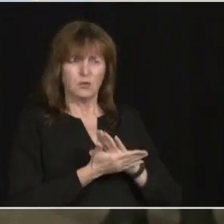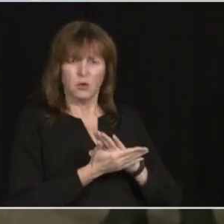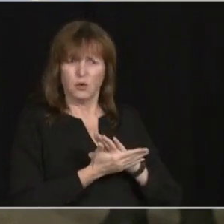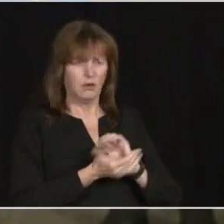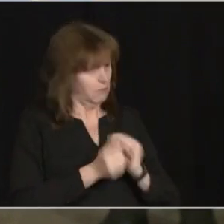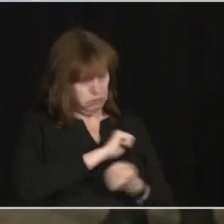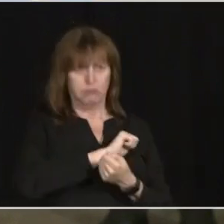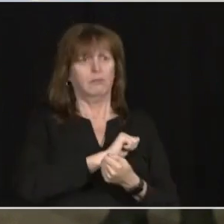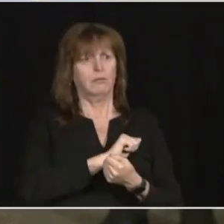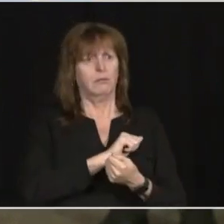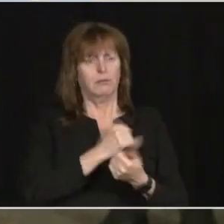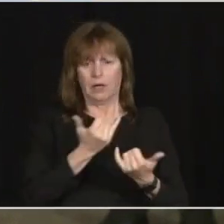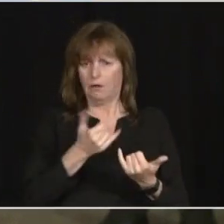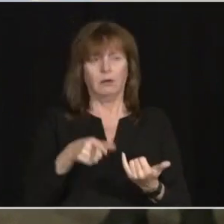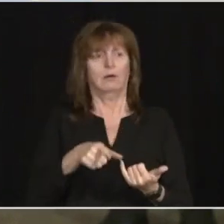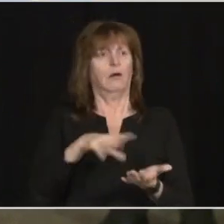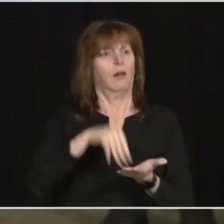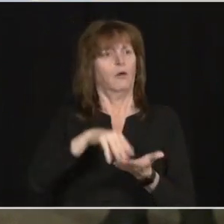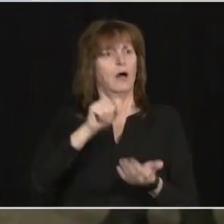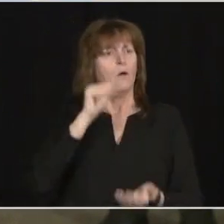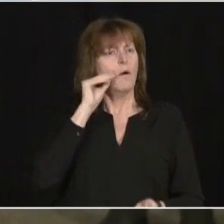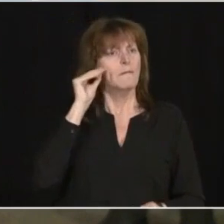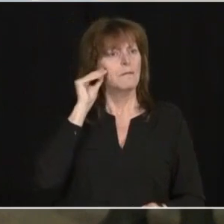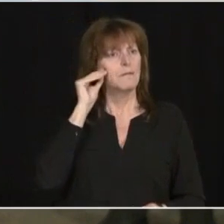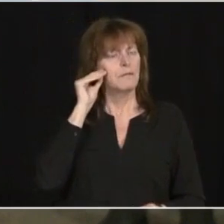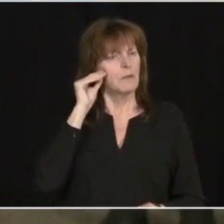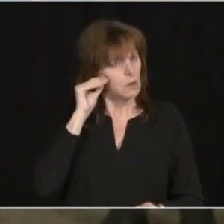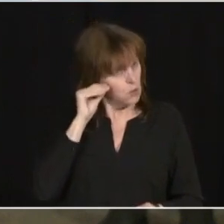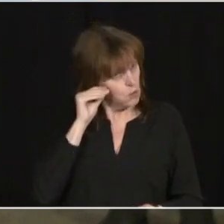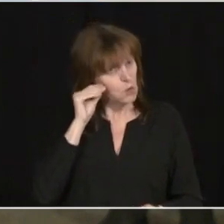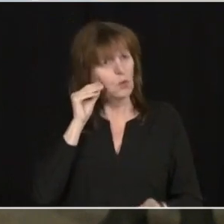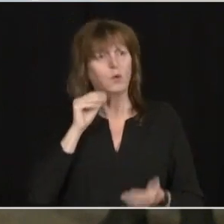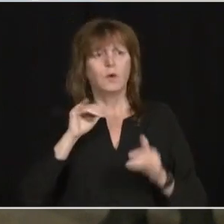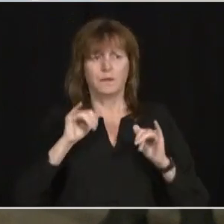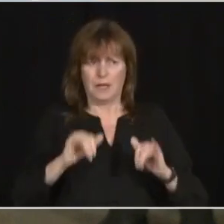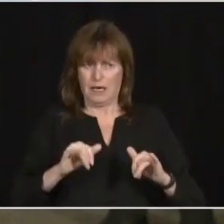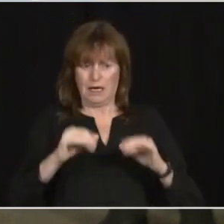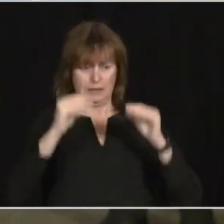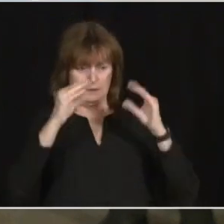program is keeping students engaged in learning and I'm proud of our provincial the